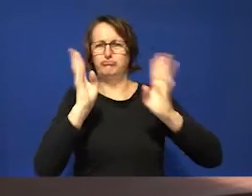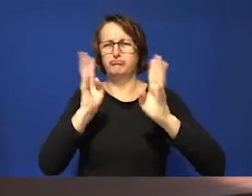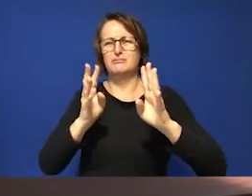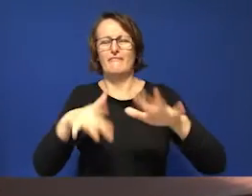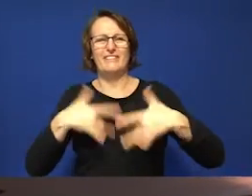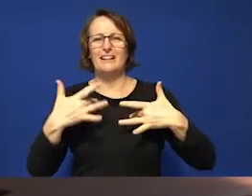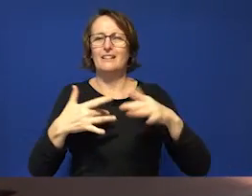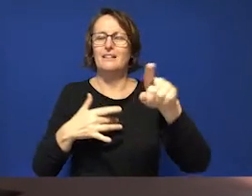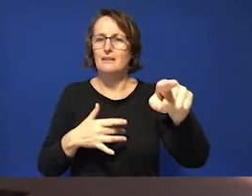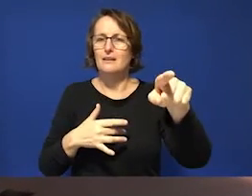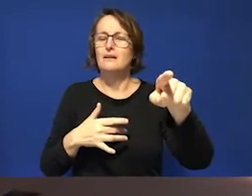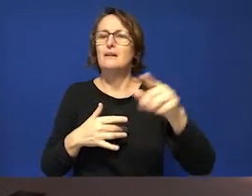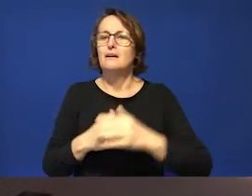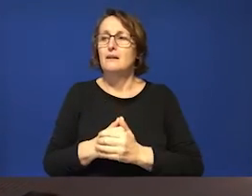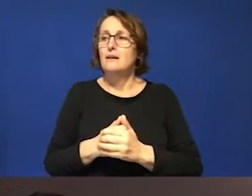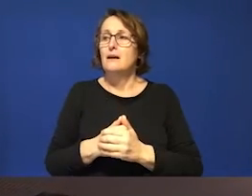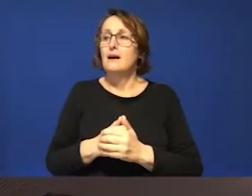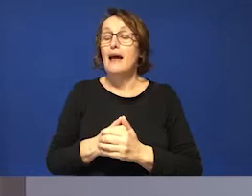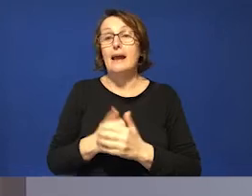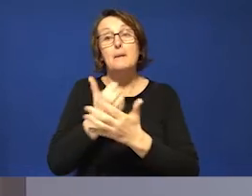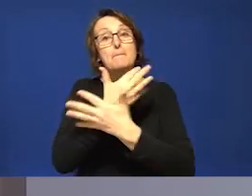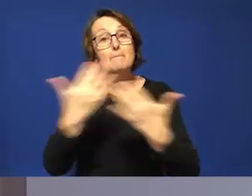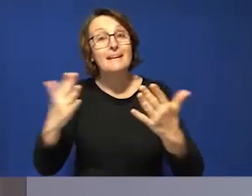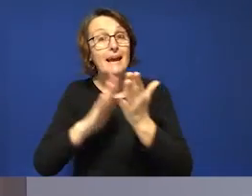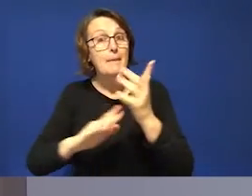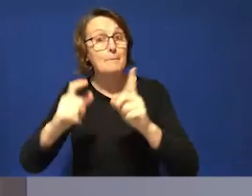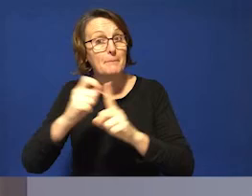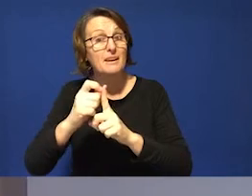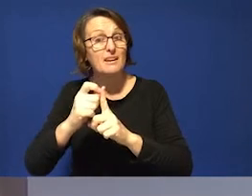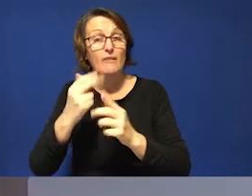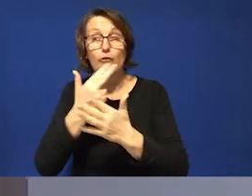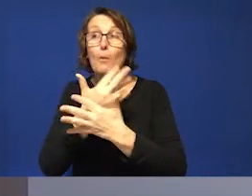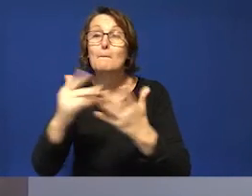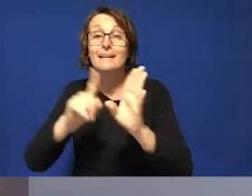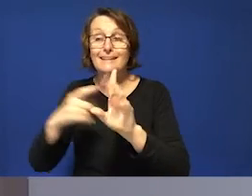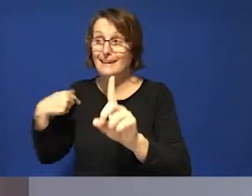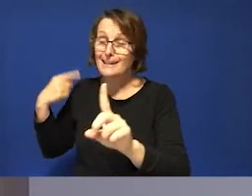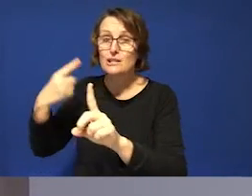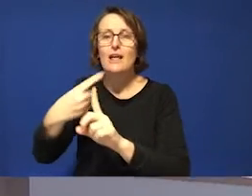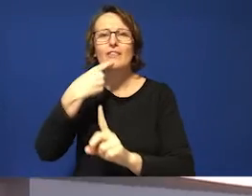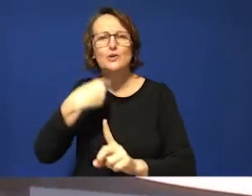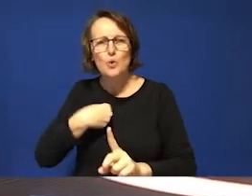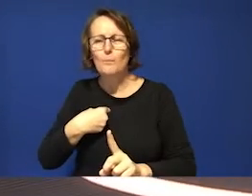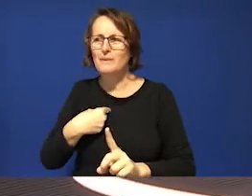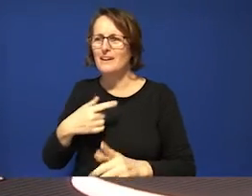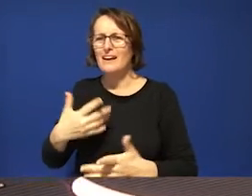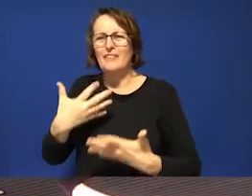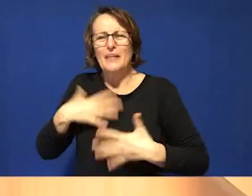And one of the things that I had been told by many members over the years was they missed